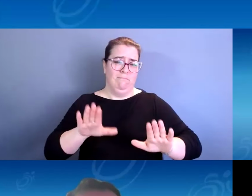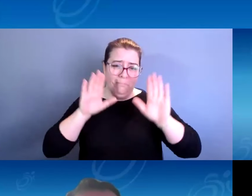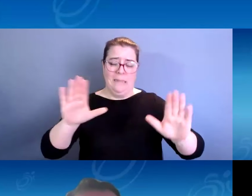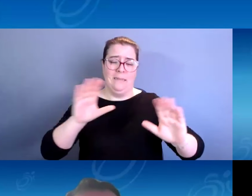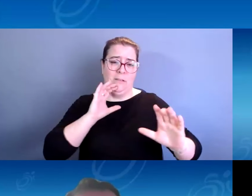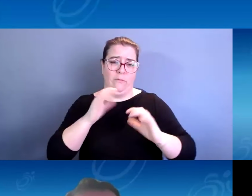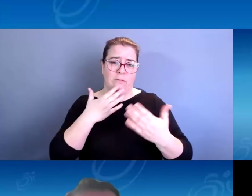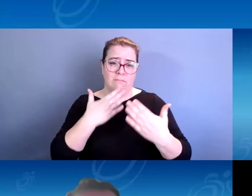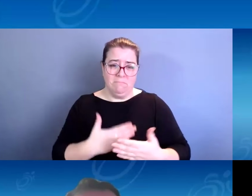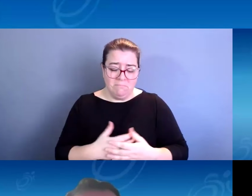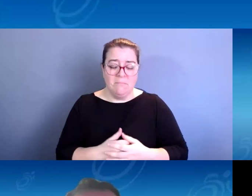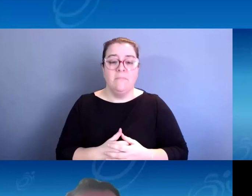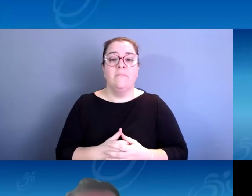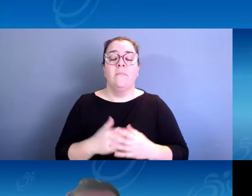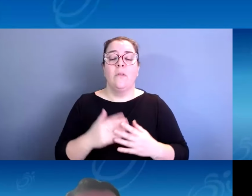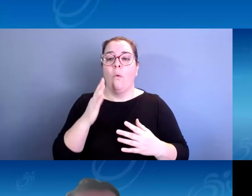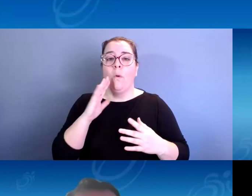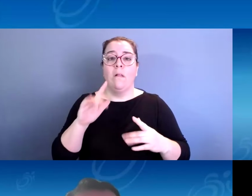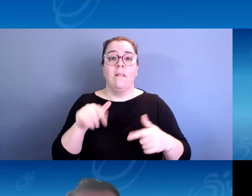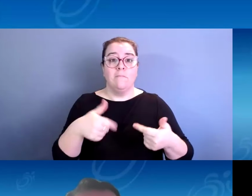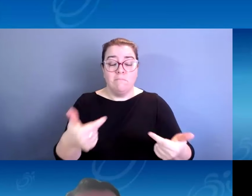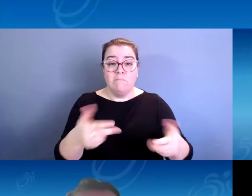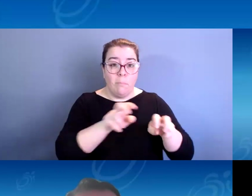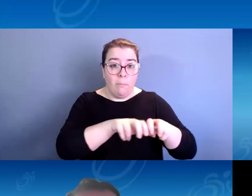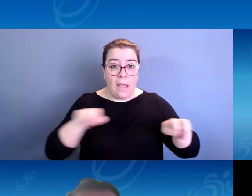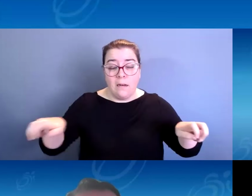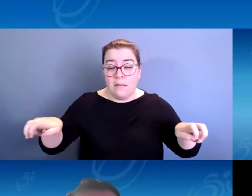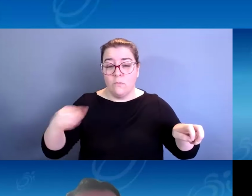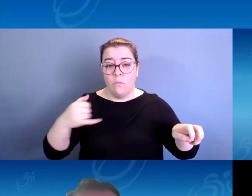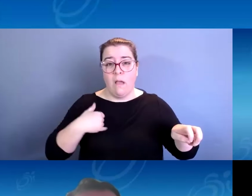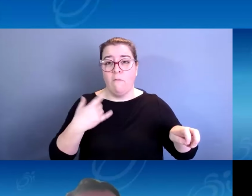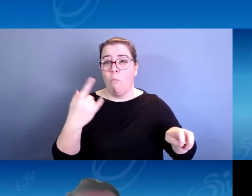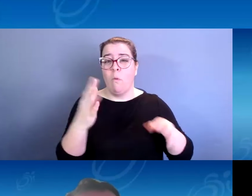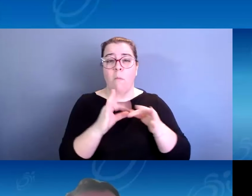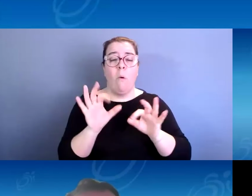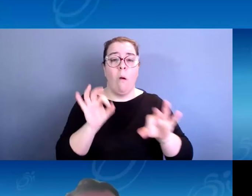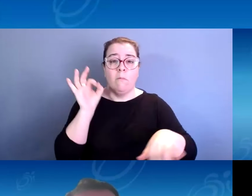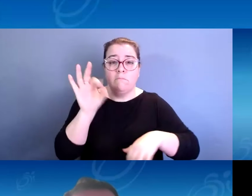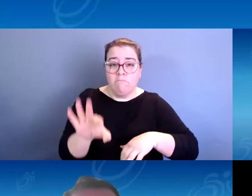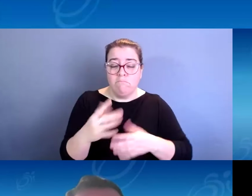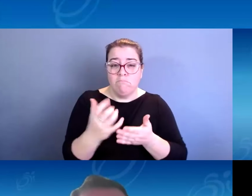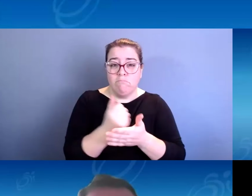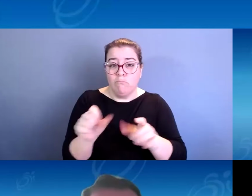the panelists to share one quick final takeaway with our audience. Lisa, starting with you.